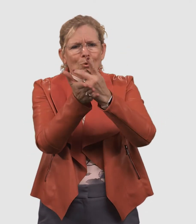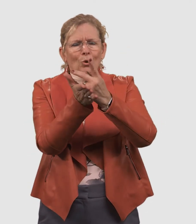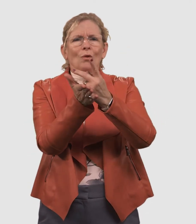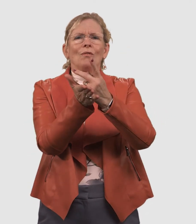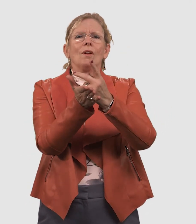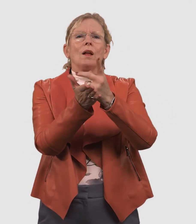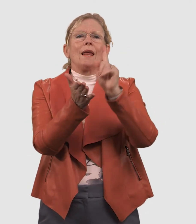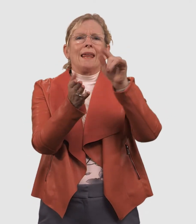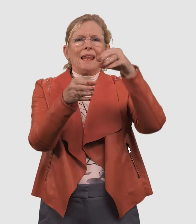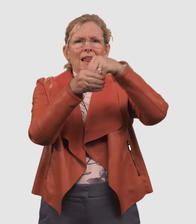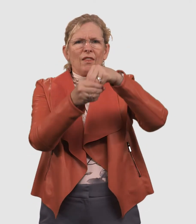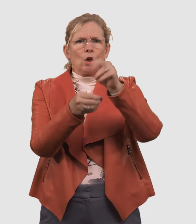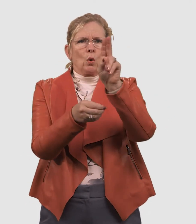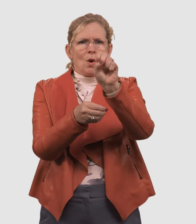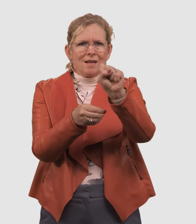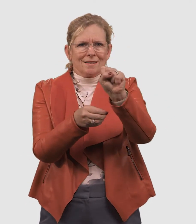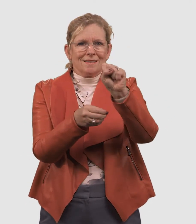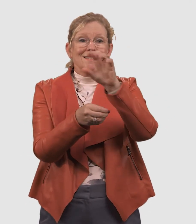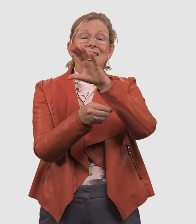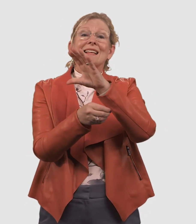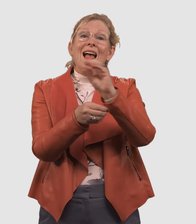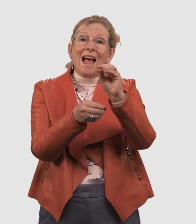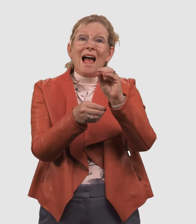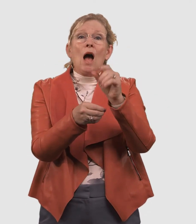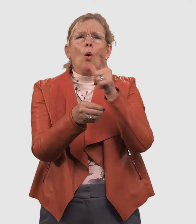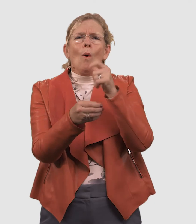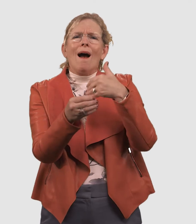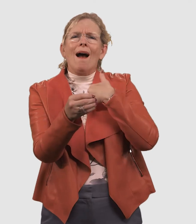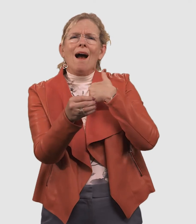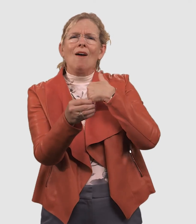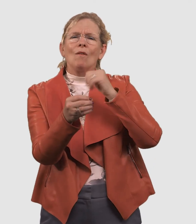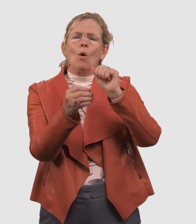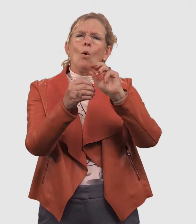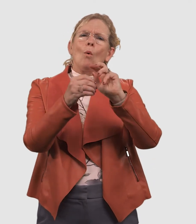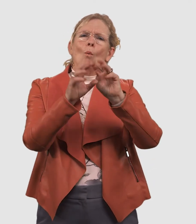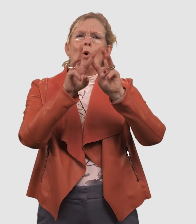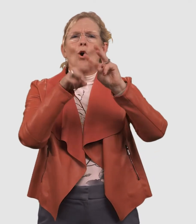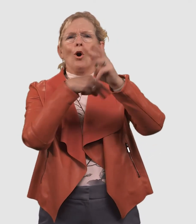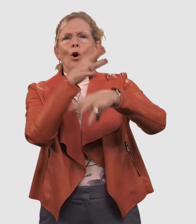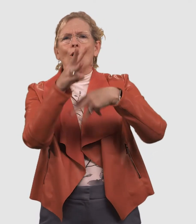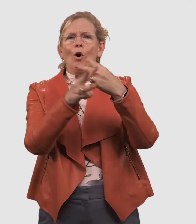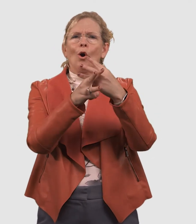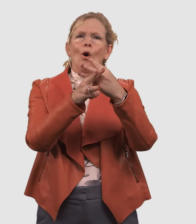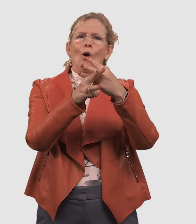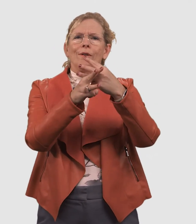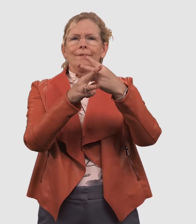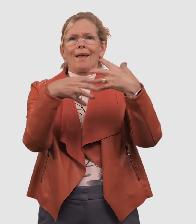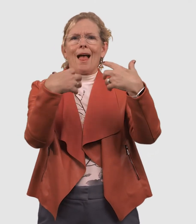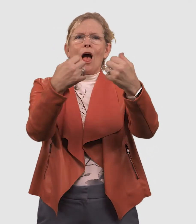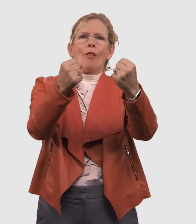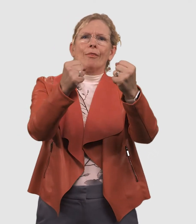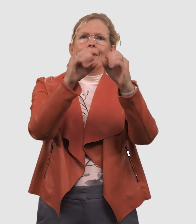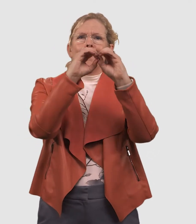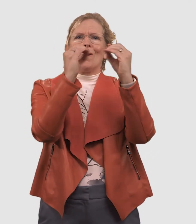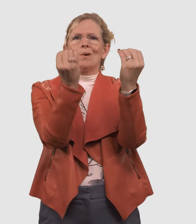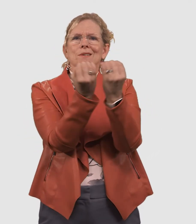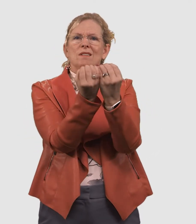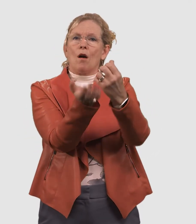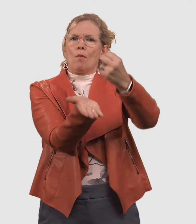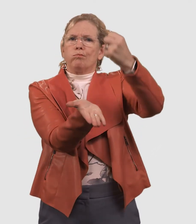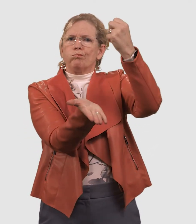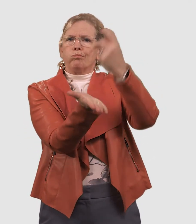· Vaccines authorized for use in the U.S. or that have World Health Organization approval